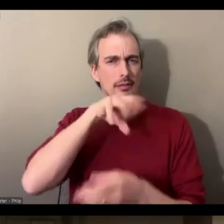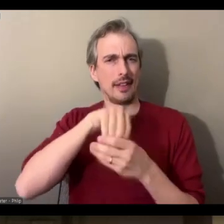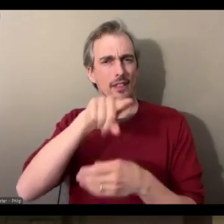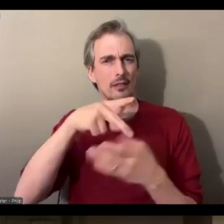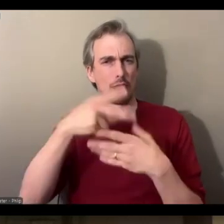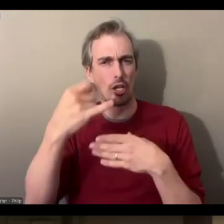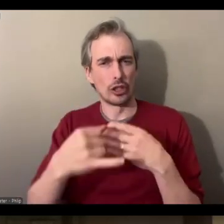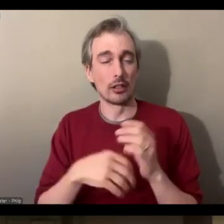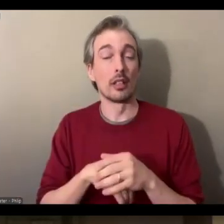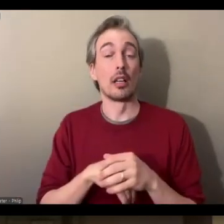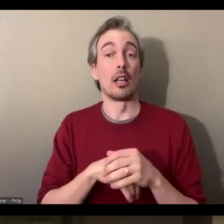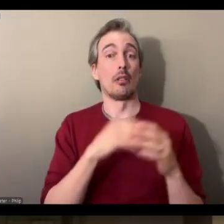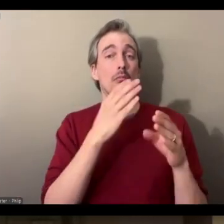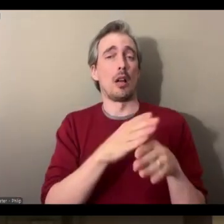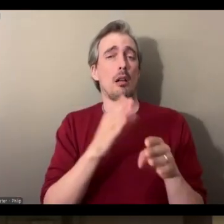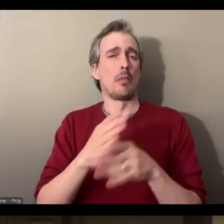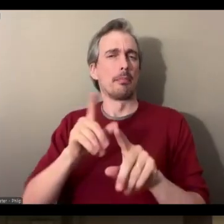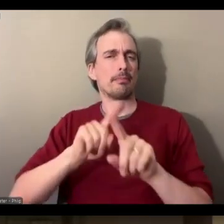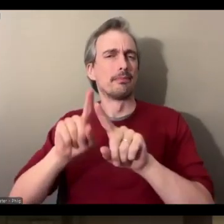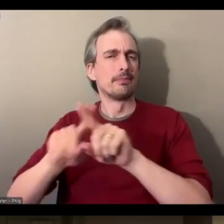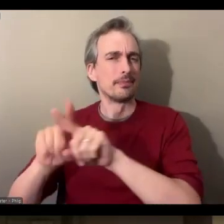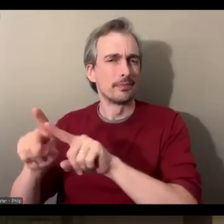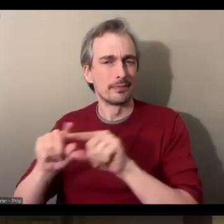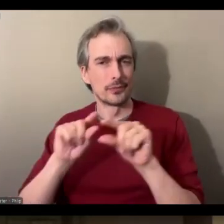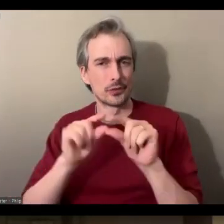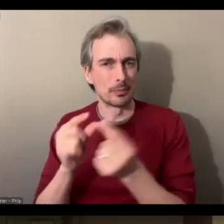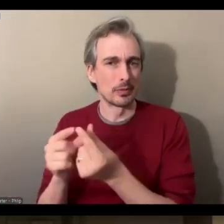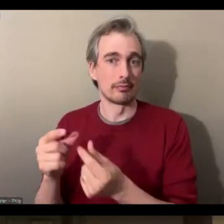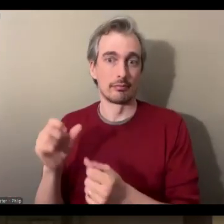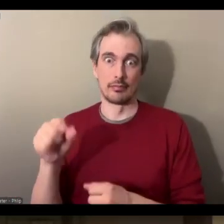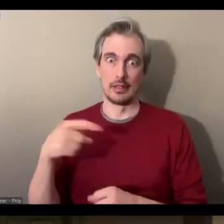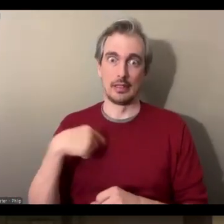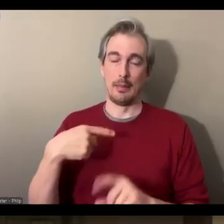by the way, I'm a person from a digital agency who is using paper notes, because that's how I roll.